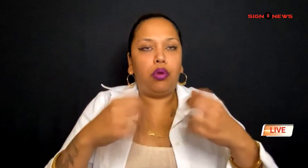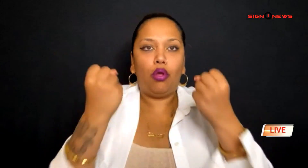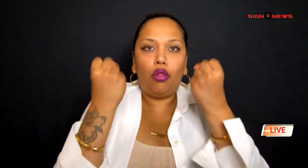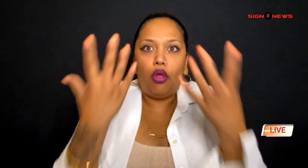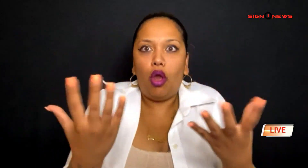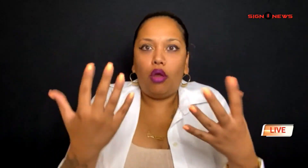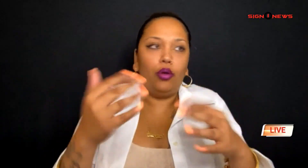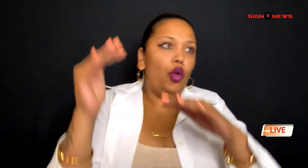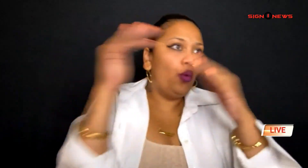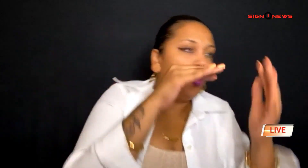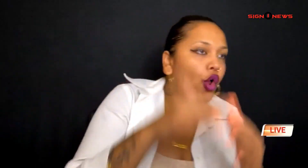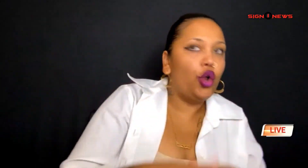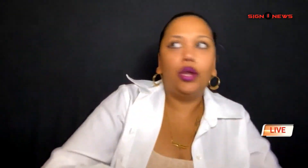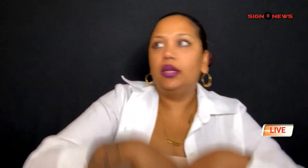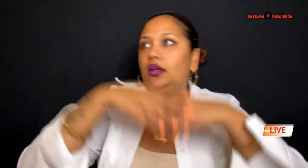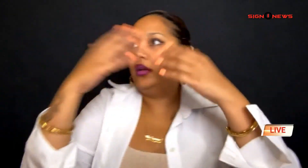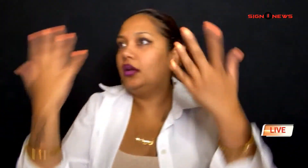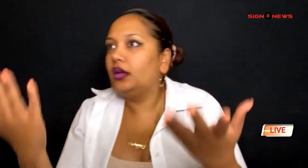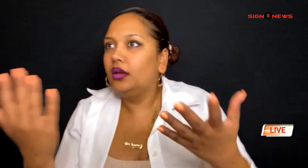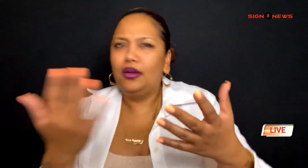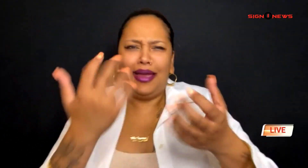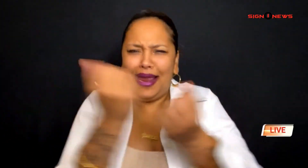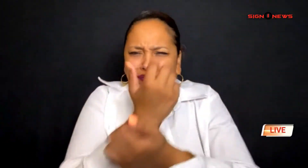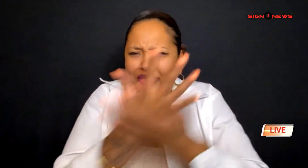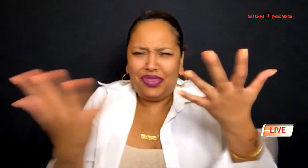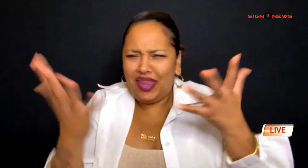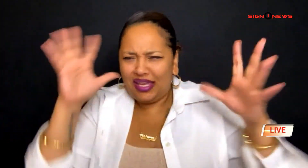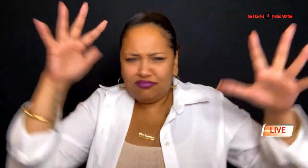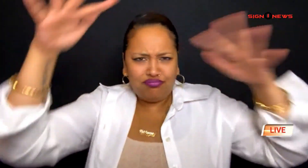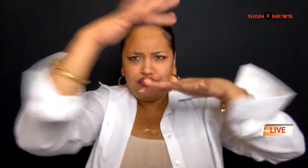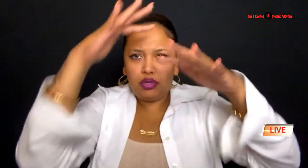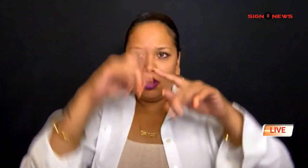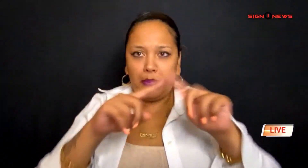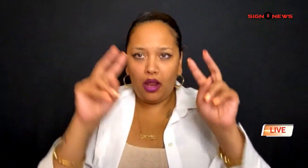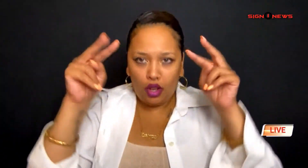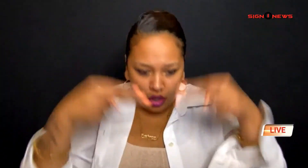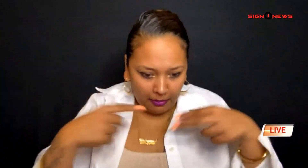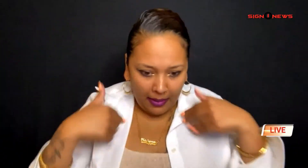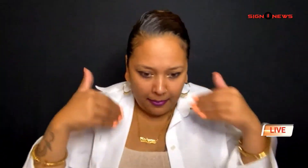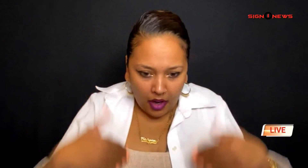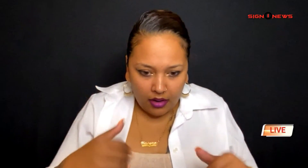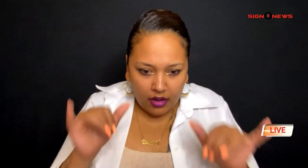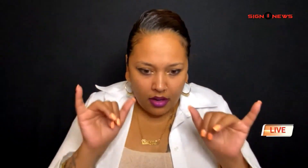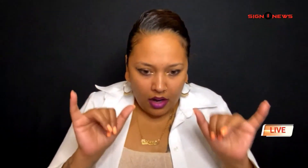and we live in a world right now with so much loss and war but if you look at my body it's